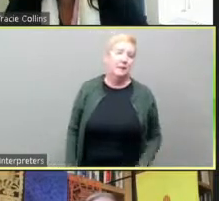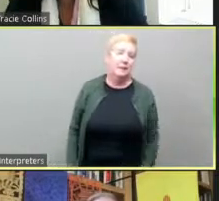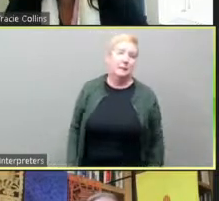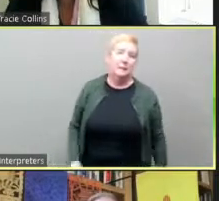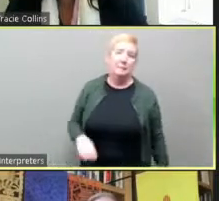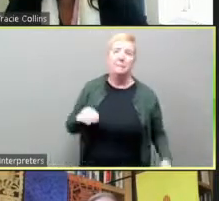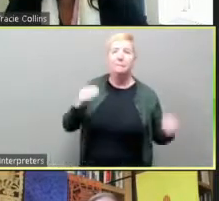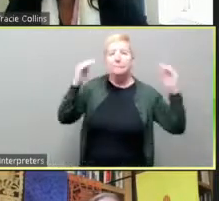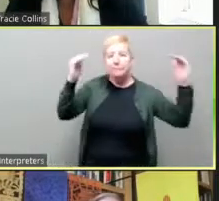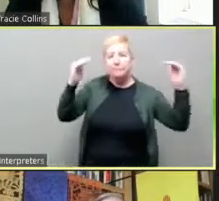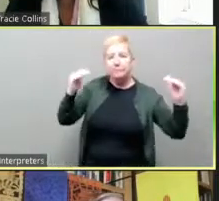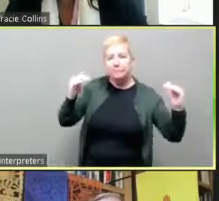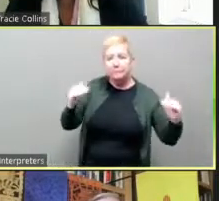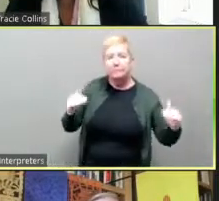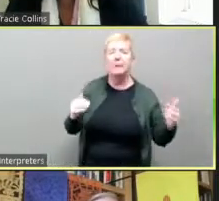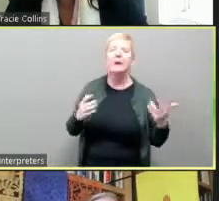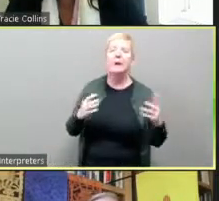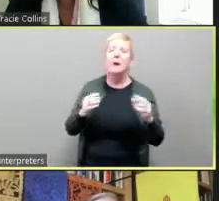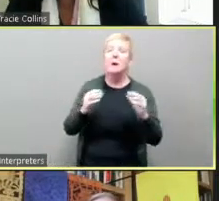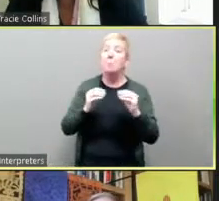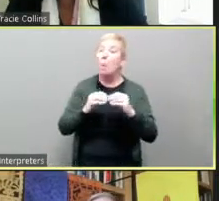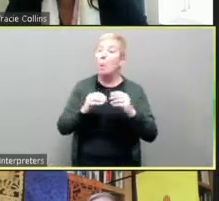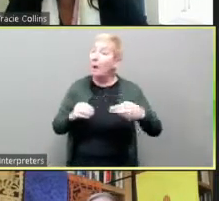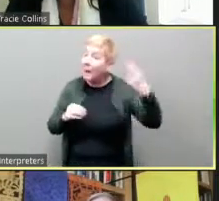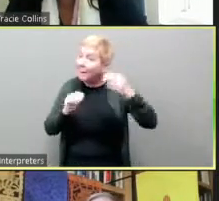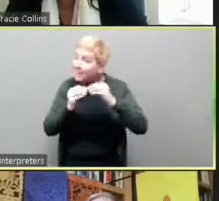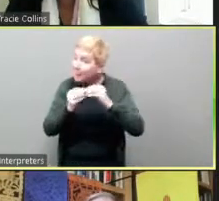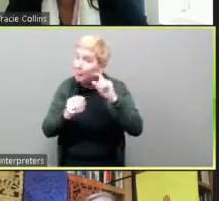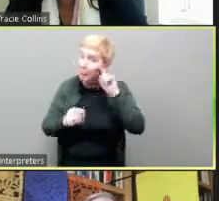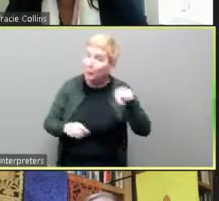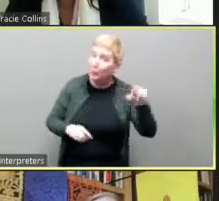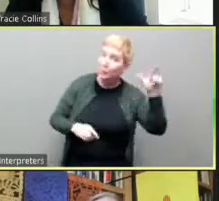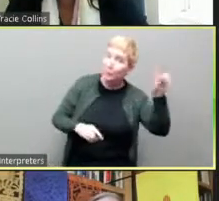brulee about the higher case counts. But you can see we've gone from 24 to